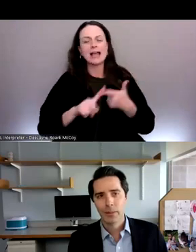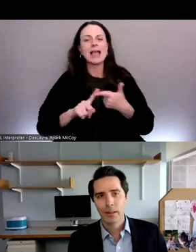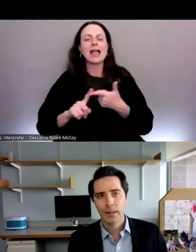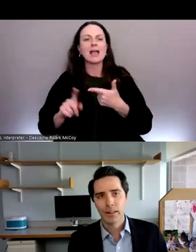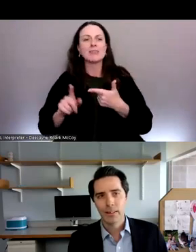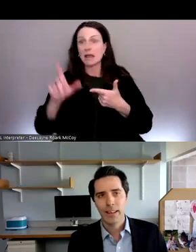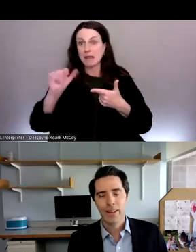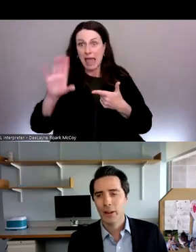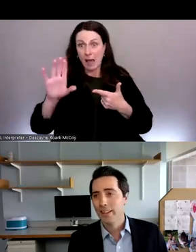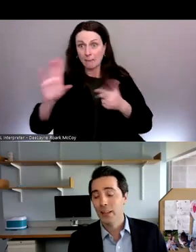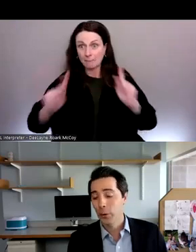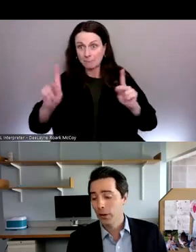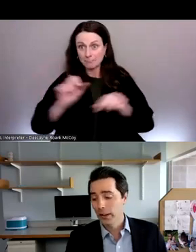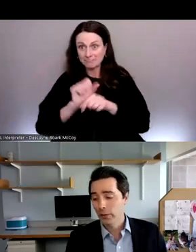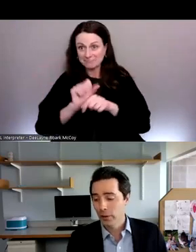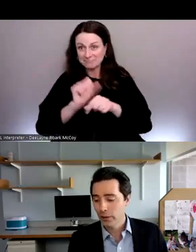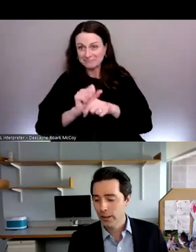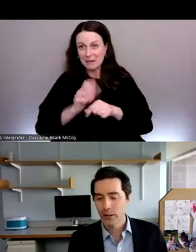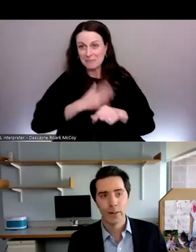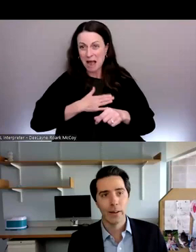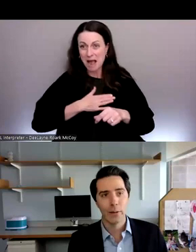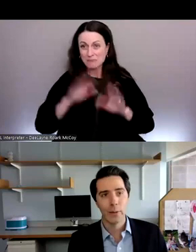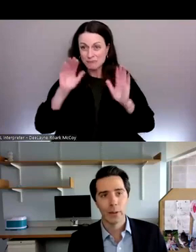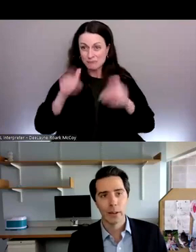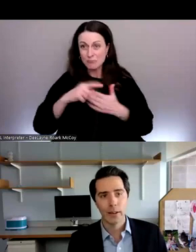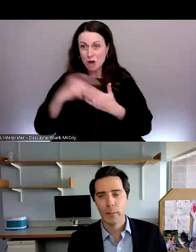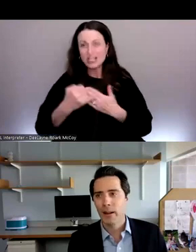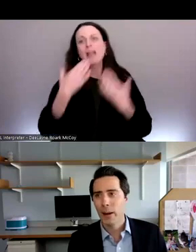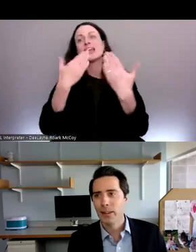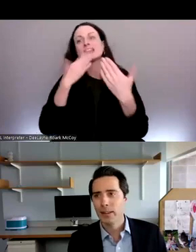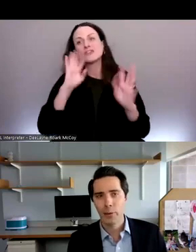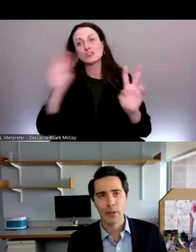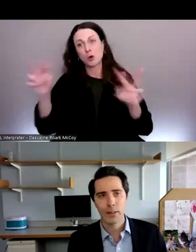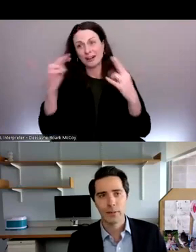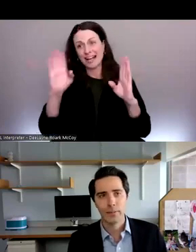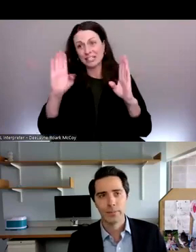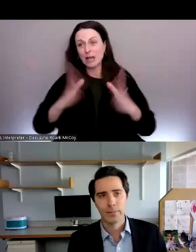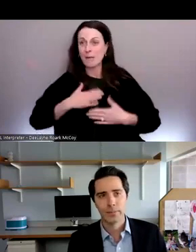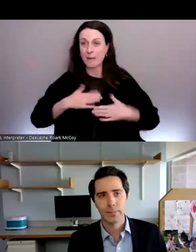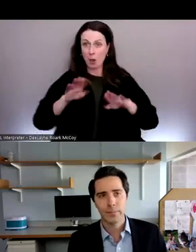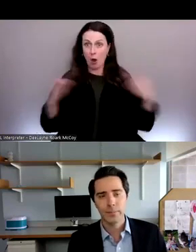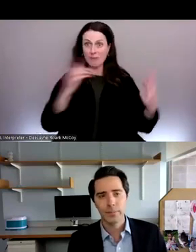um thank you and thank you all again for your attention I really appreciate it